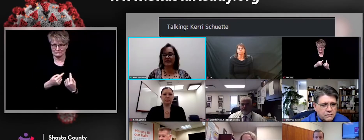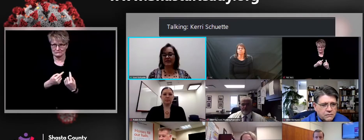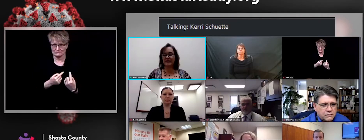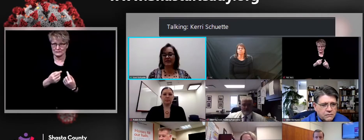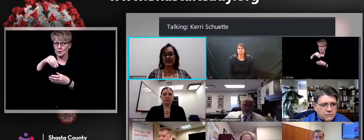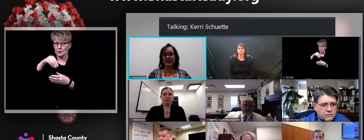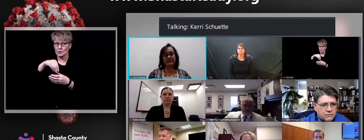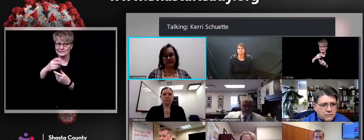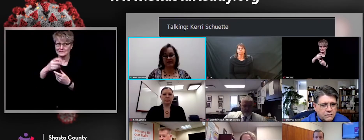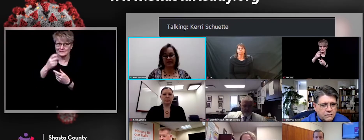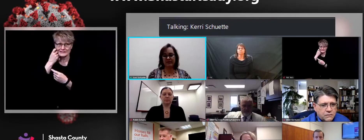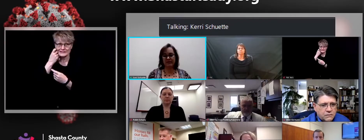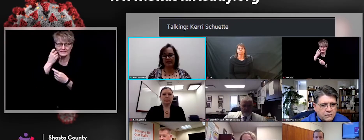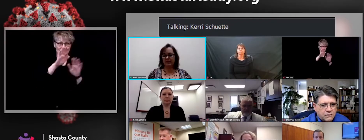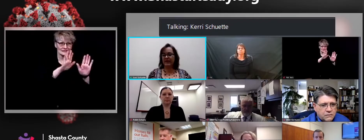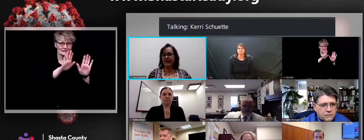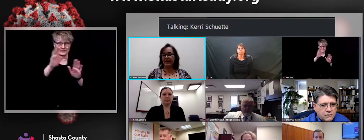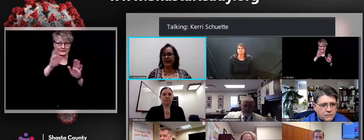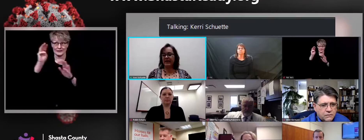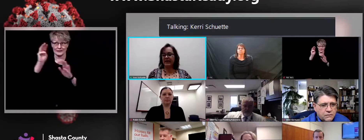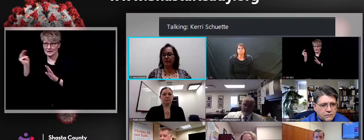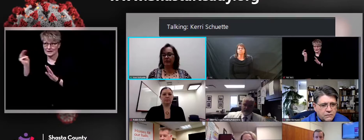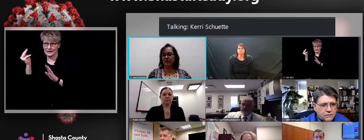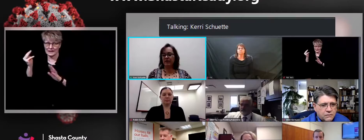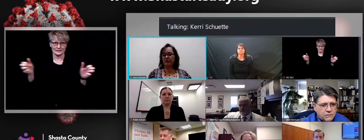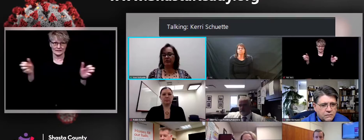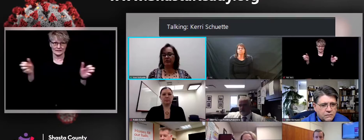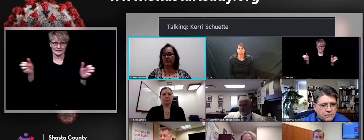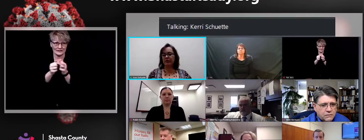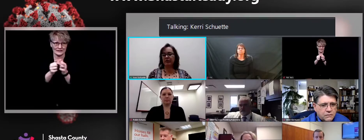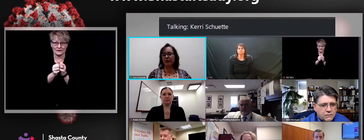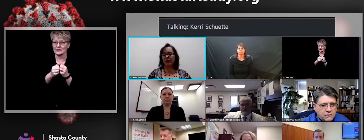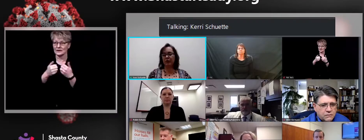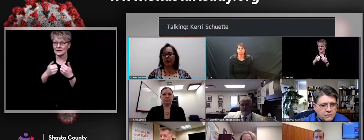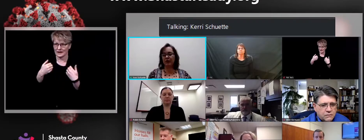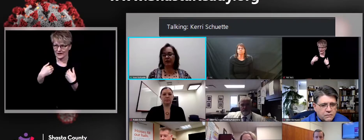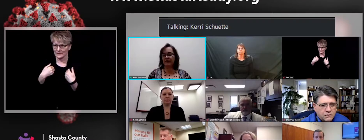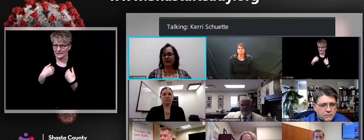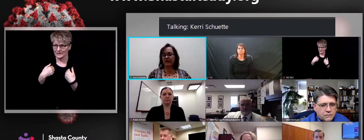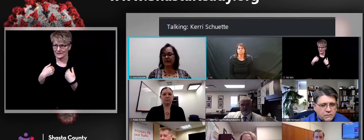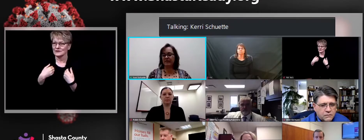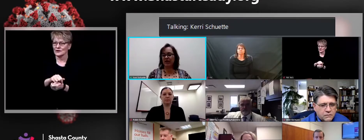Sunday and Monday. We've got nine people in the hospital, including four, who are in the intensive